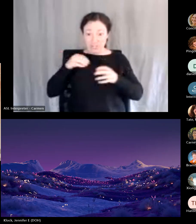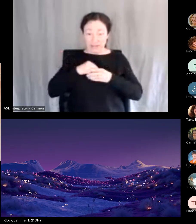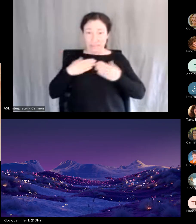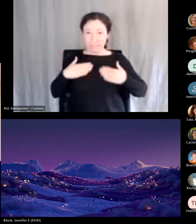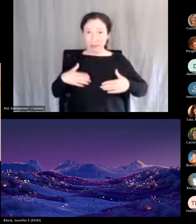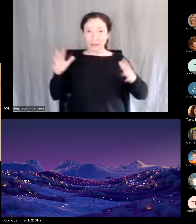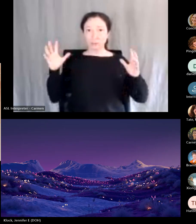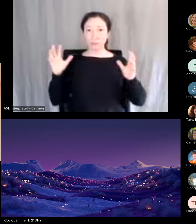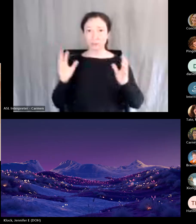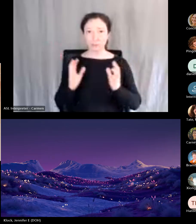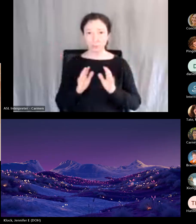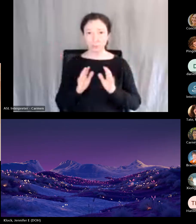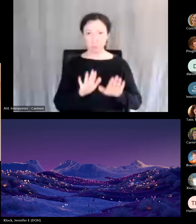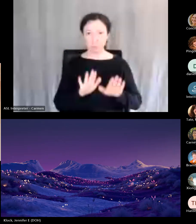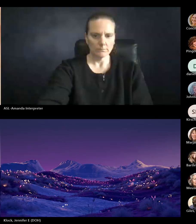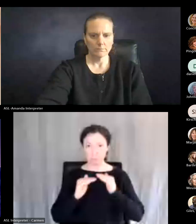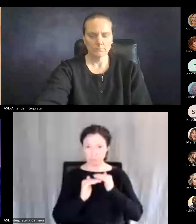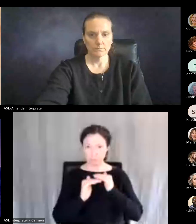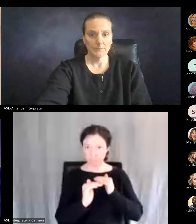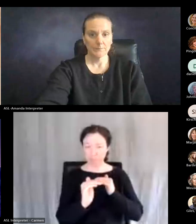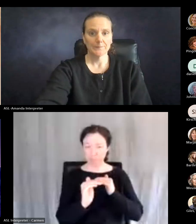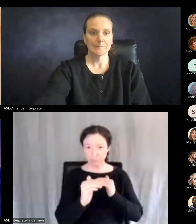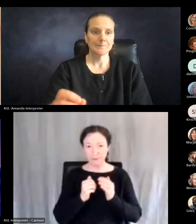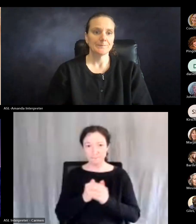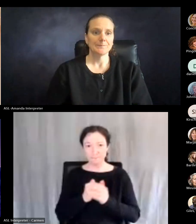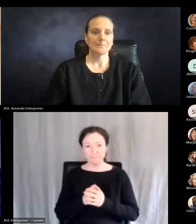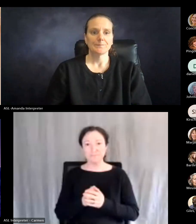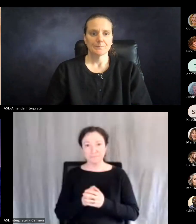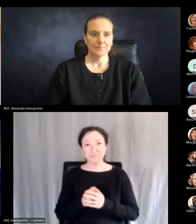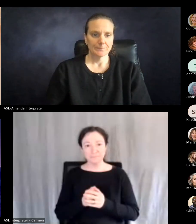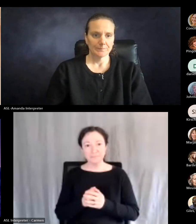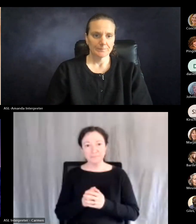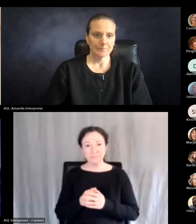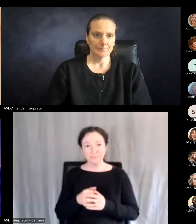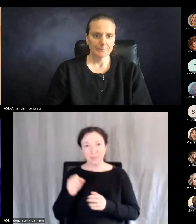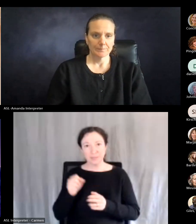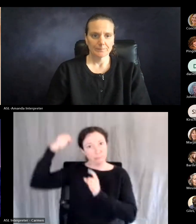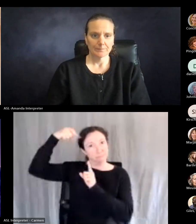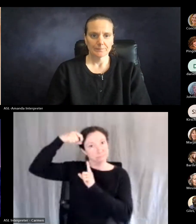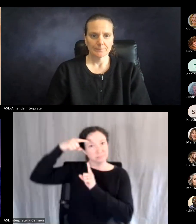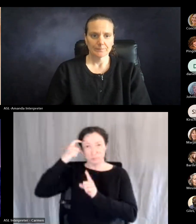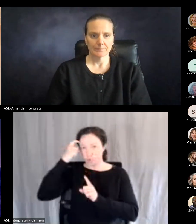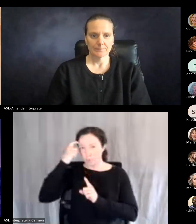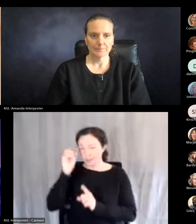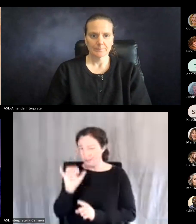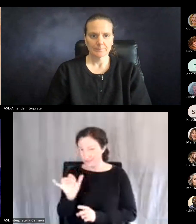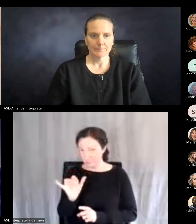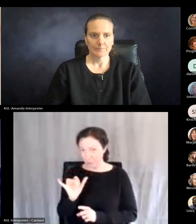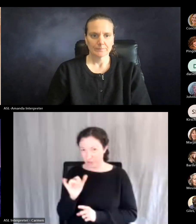way, but they are gonna activate the brain similarly. So you're just, you just, you really wanna kind of,